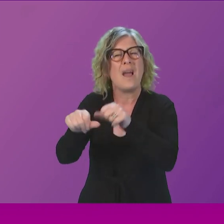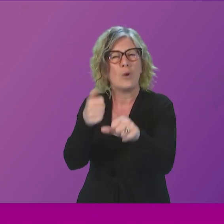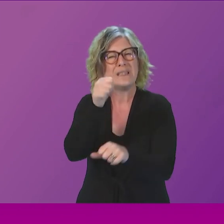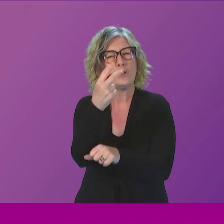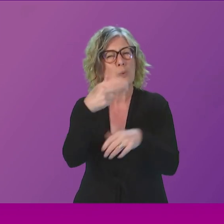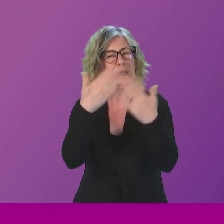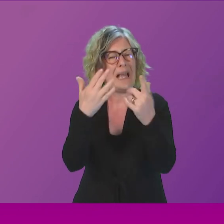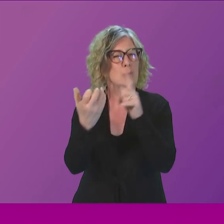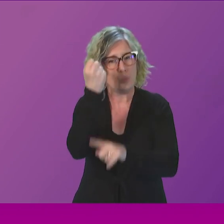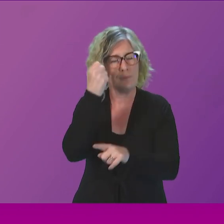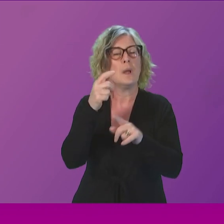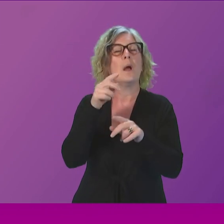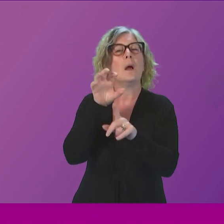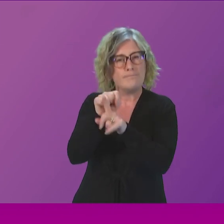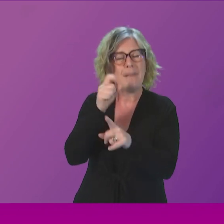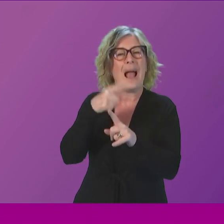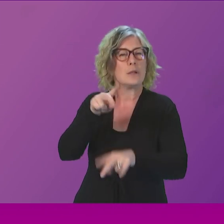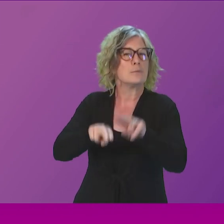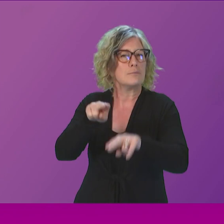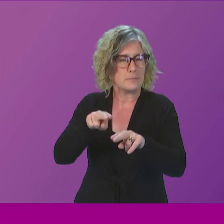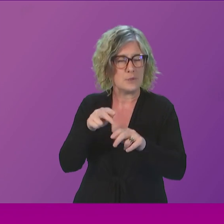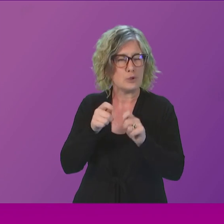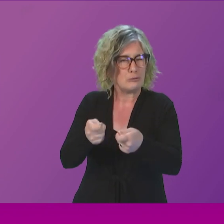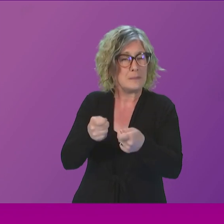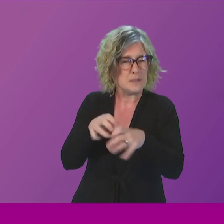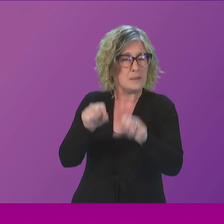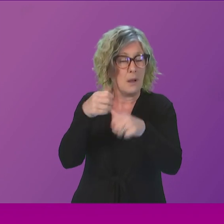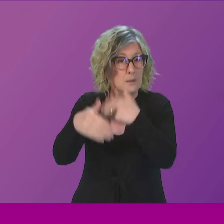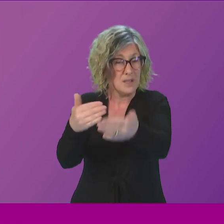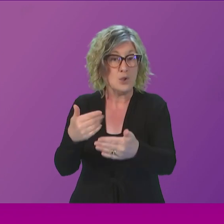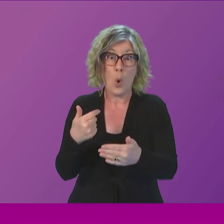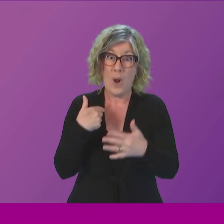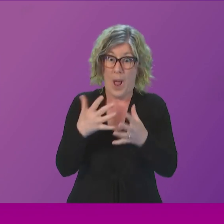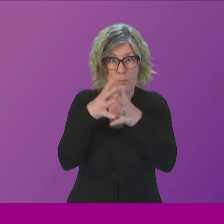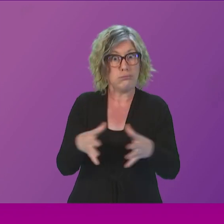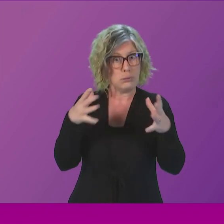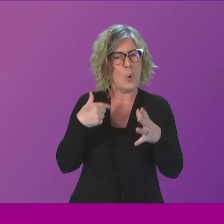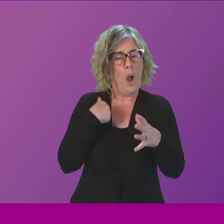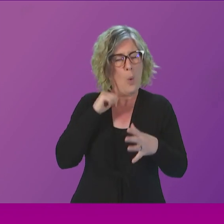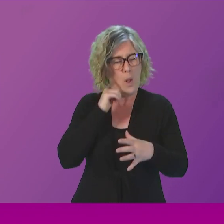We are seeing more and more people through these pathways, and we are doing—I am doing—everything